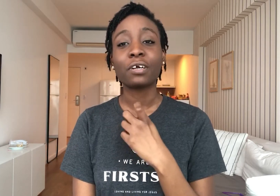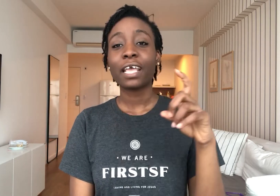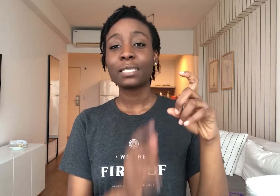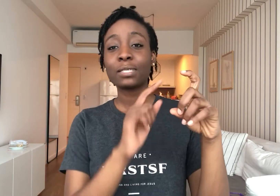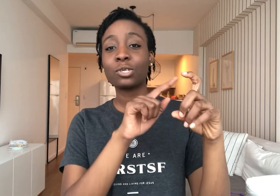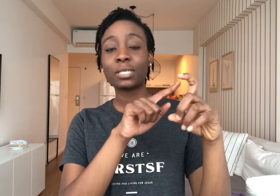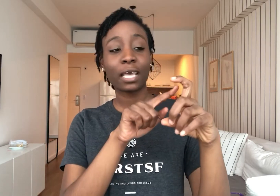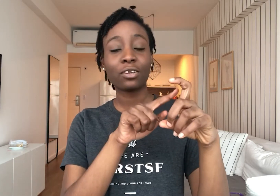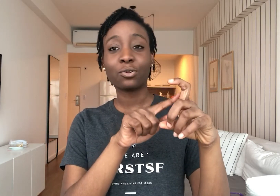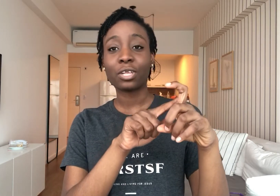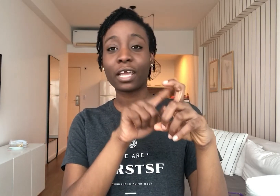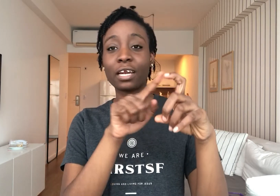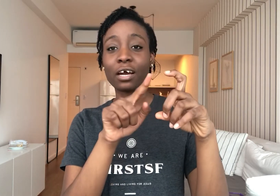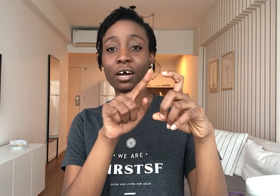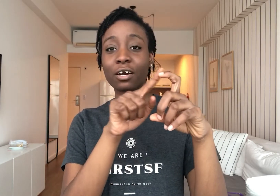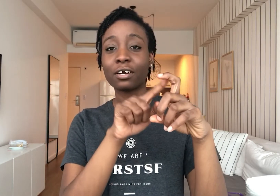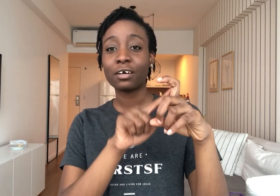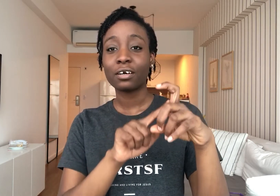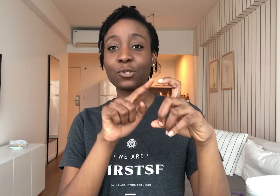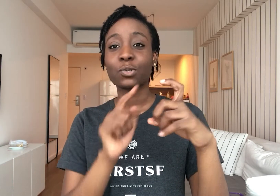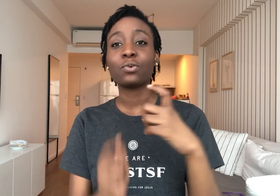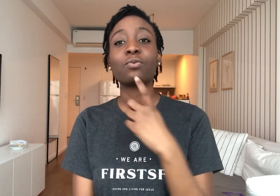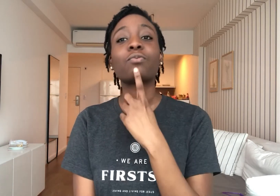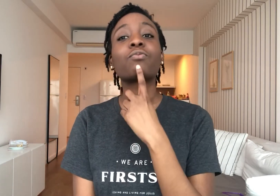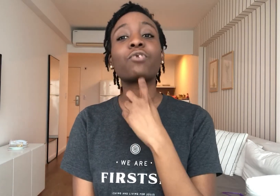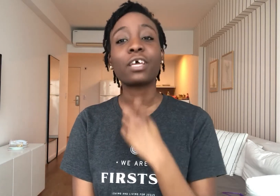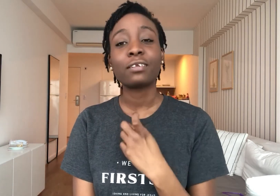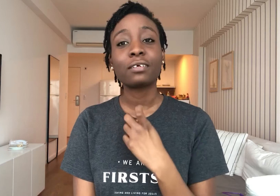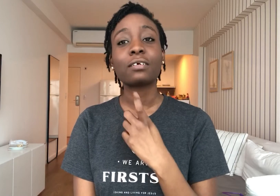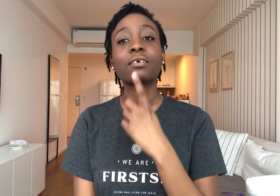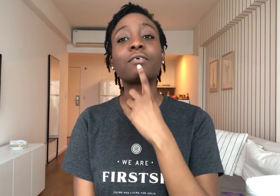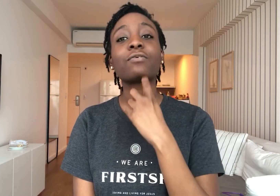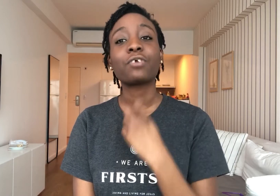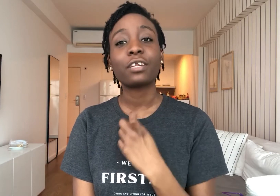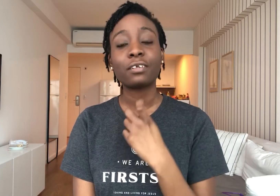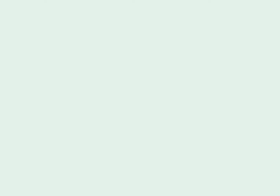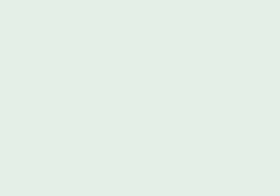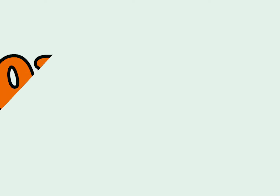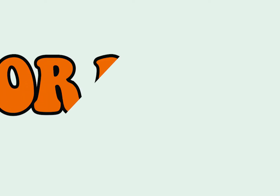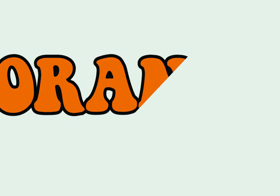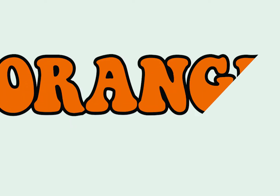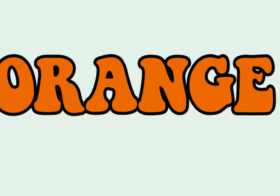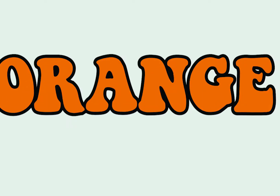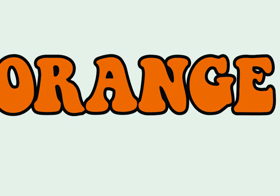I guess this does kind of look like an r, so red, red.